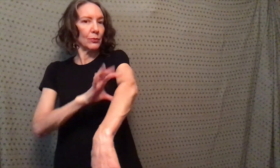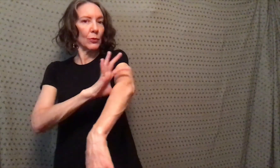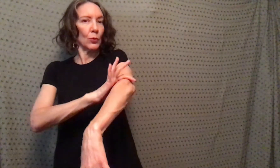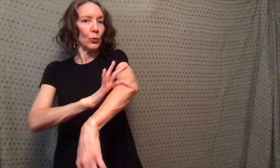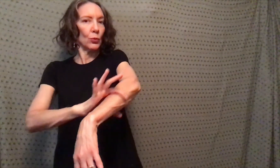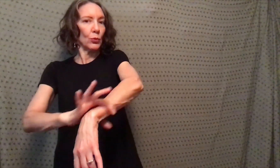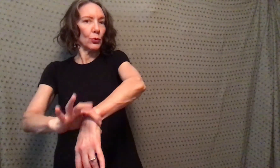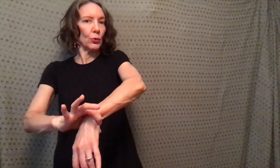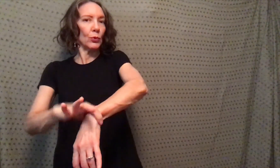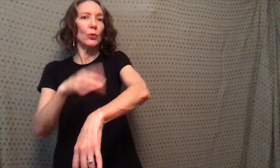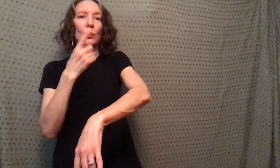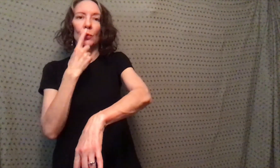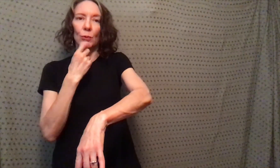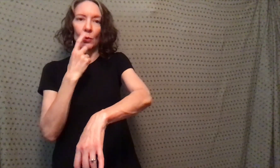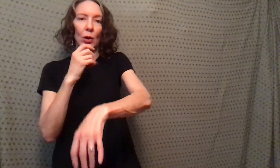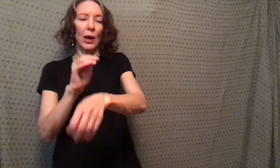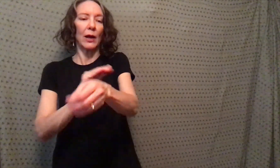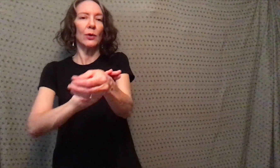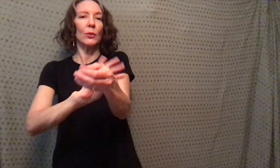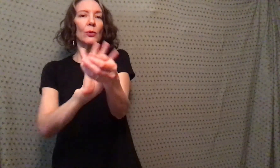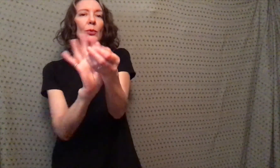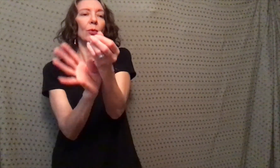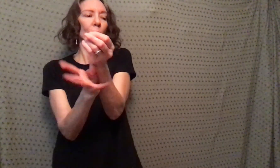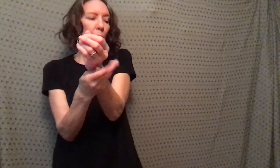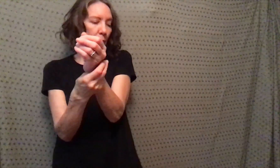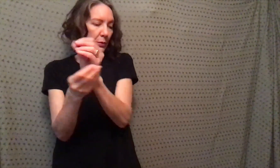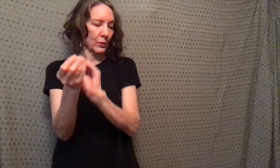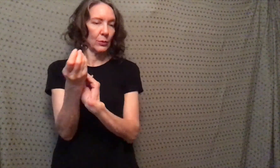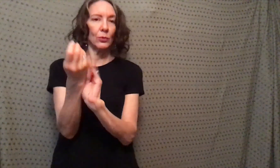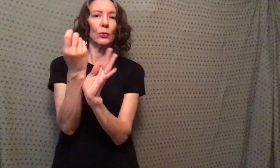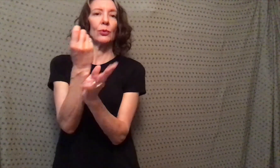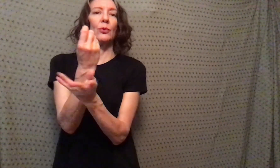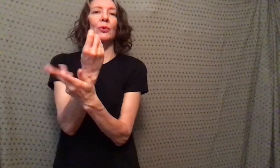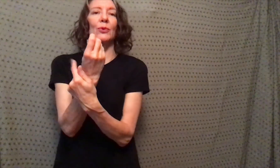tighter around the upper arms and forearms which are red.